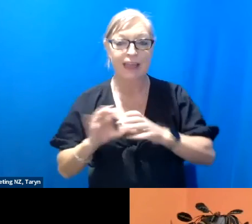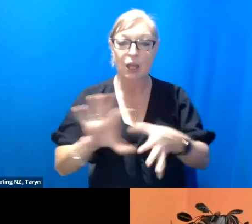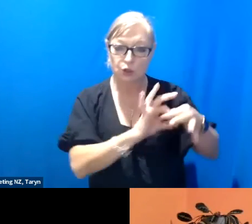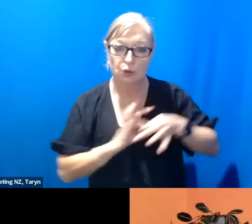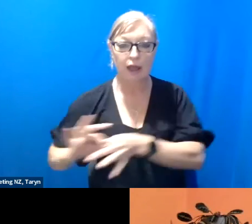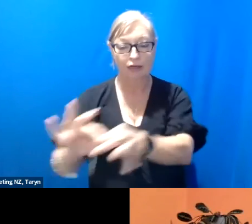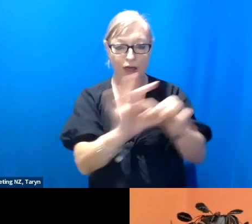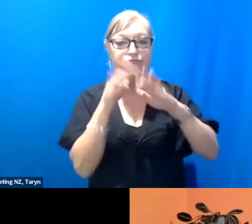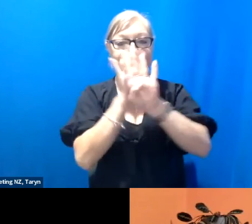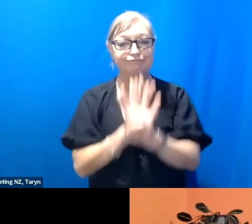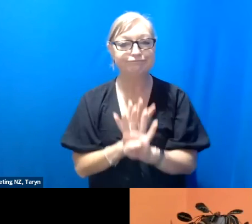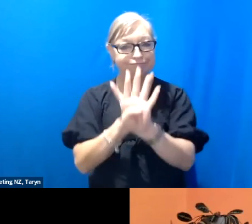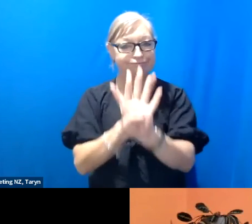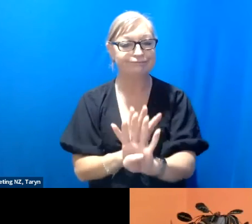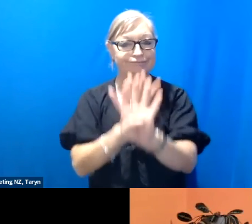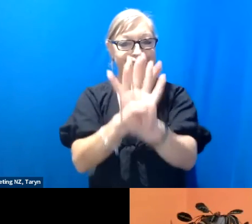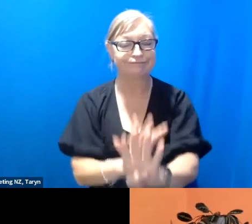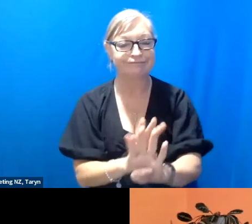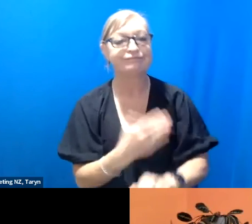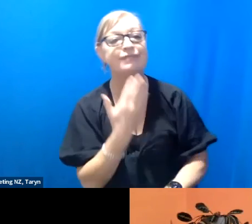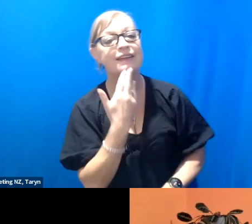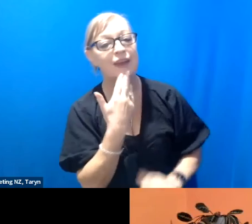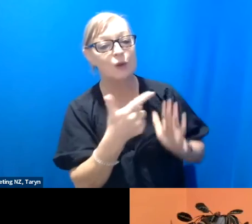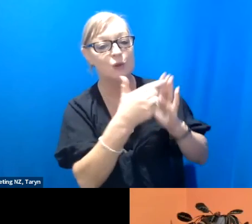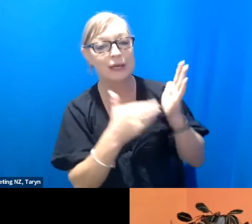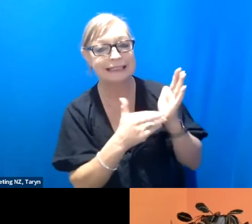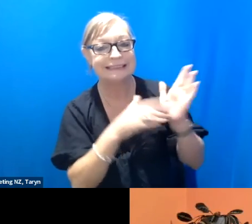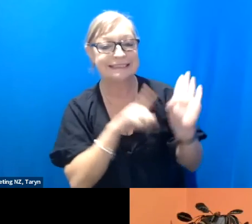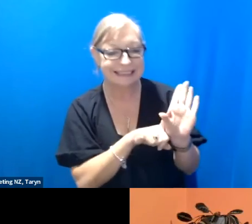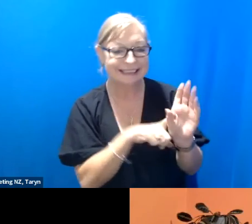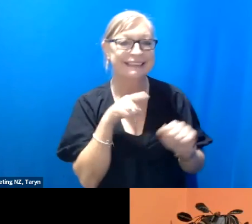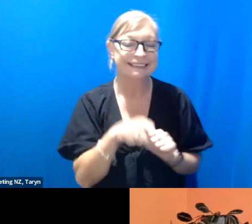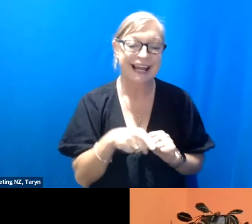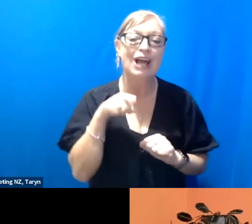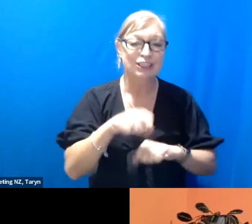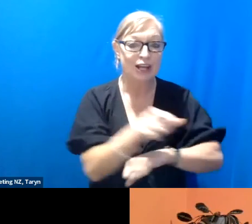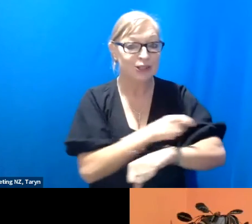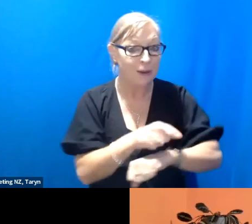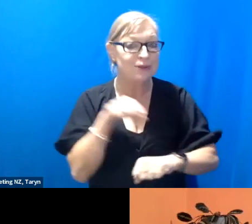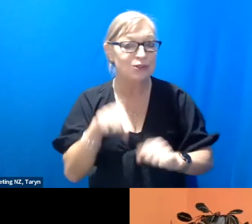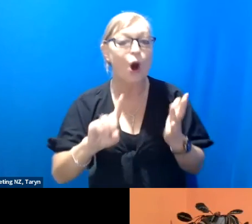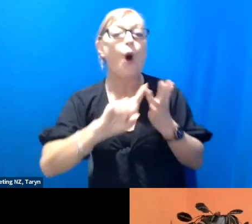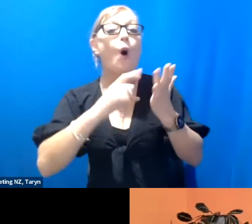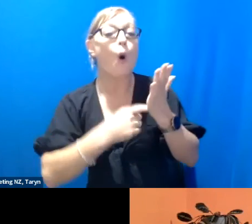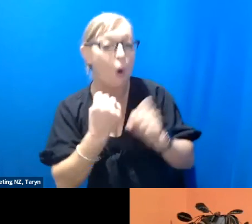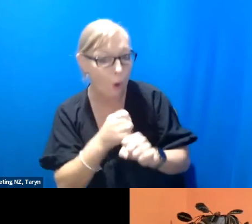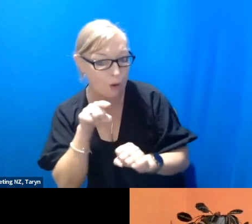And to shout out to Izzy, touchcompass.org.nz, and we absolutely would love to collaborate